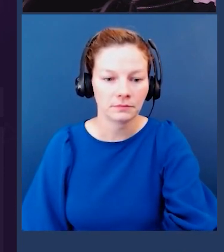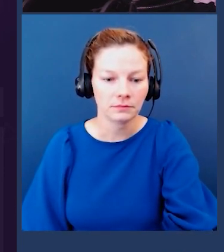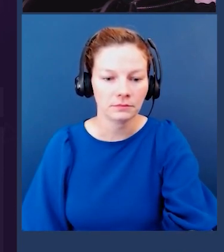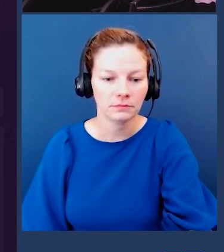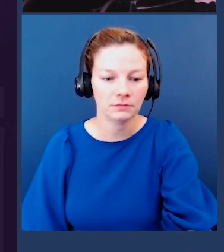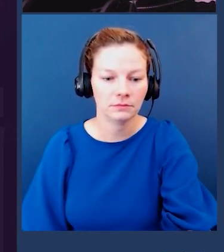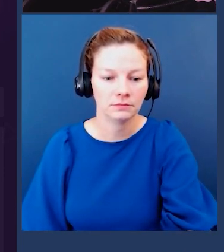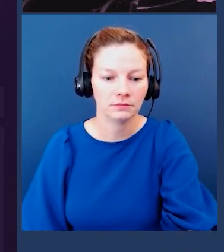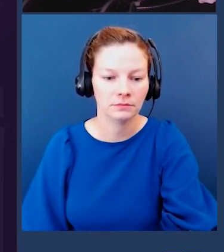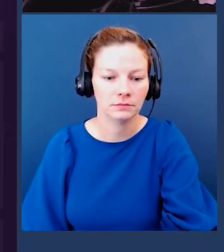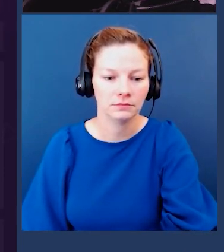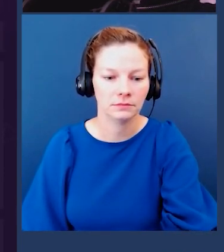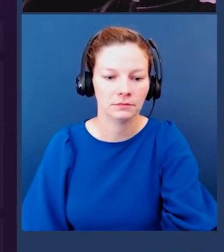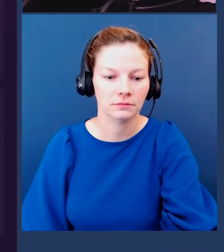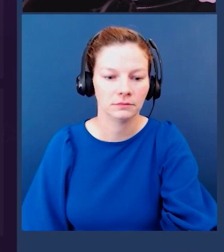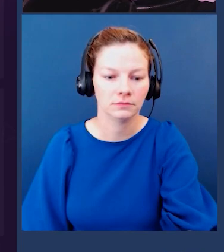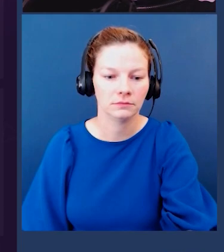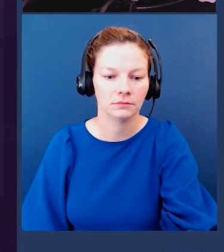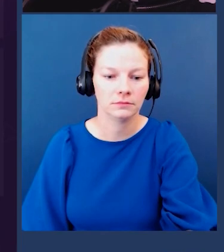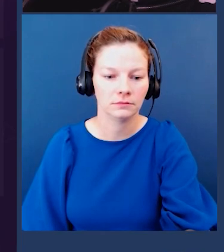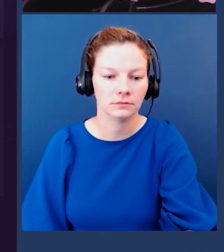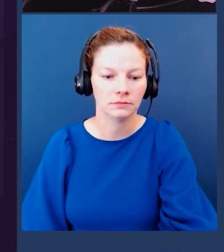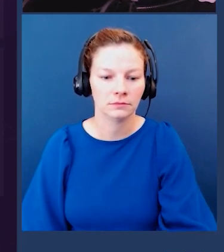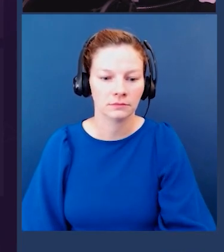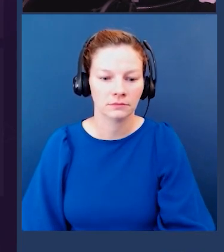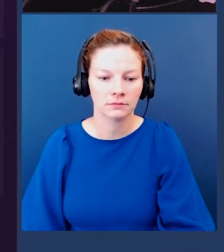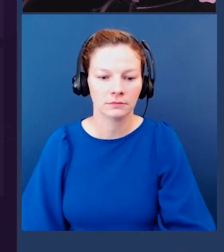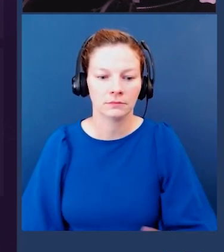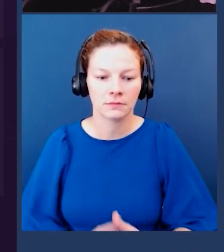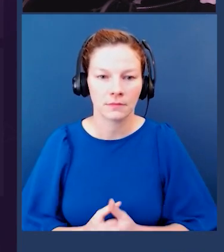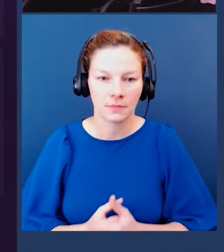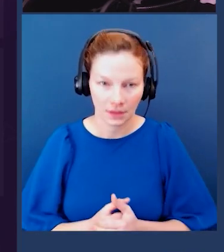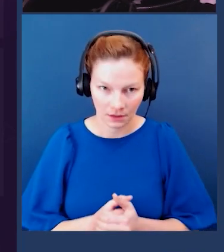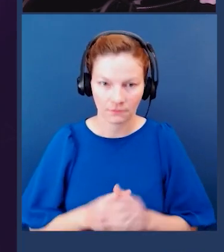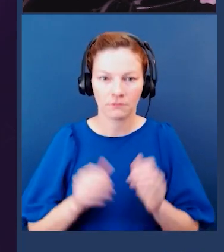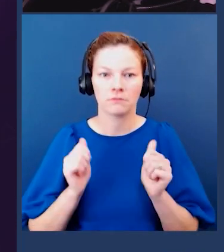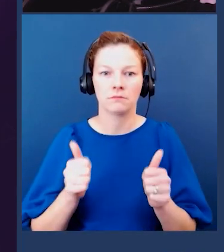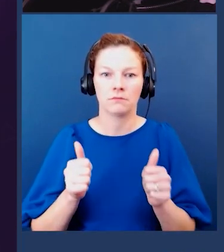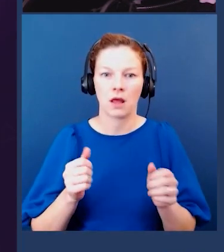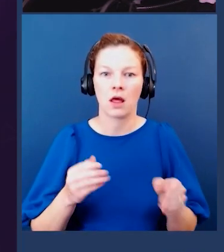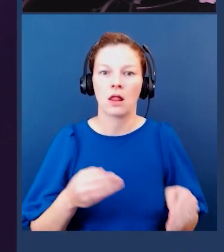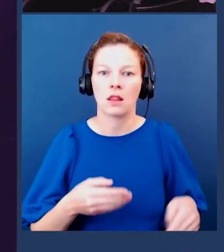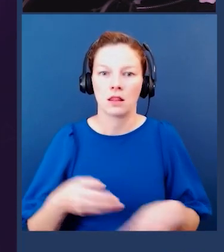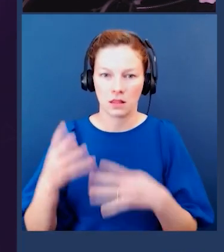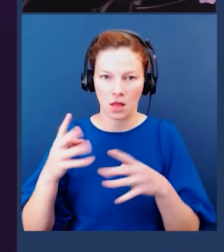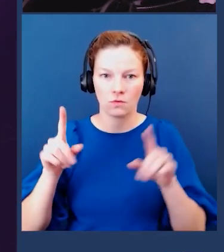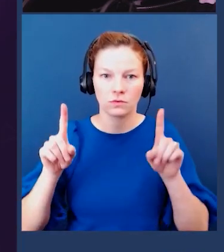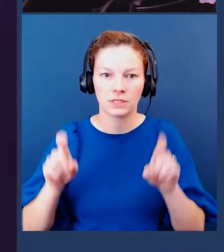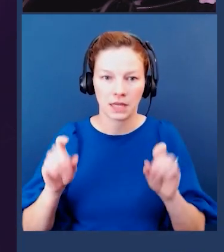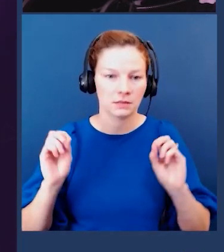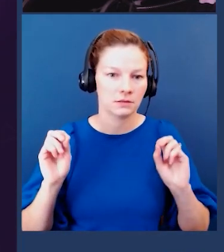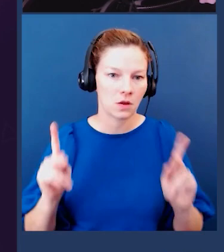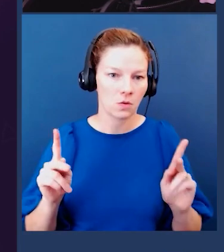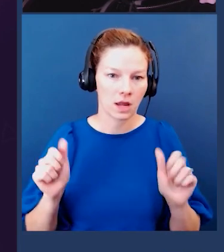Typing too fast. Um, a load test, there you go. So if we go on here in terms of viewing,